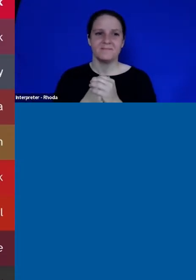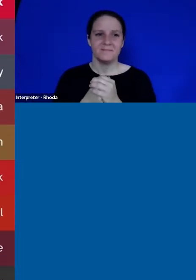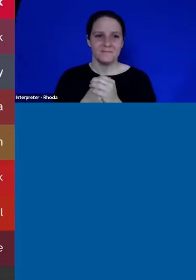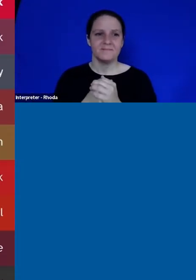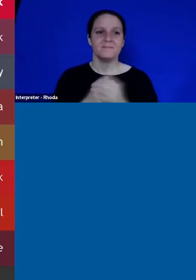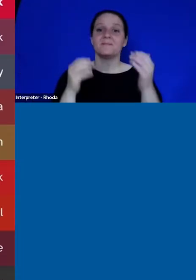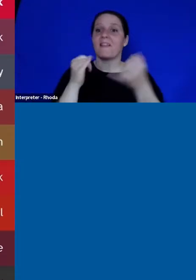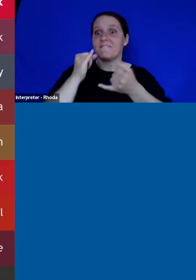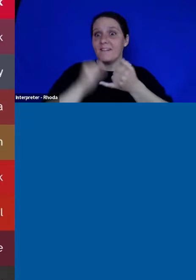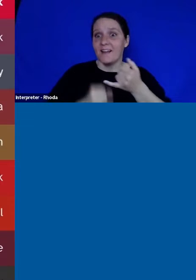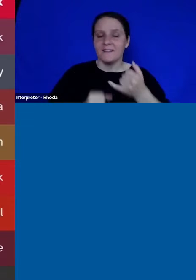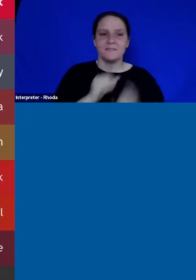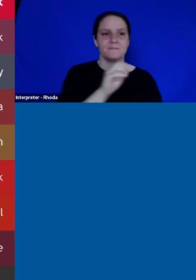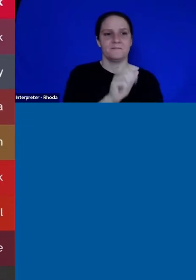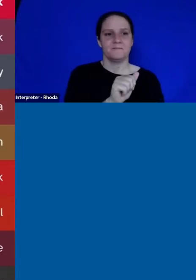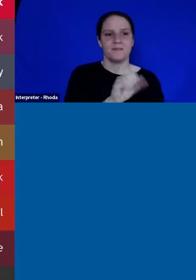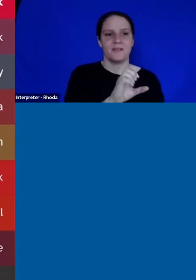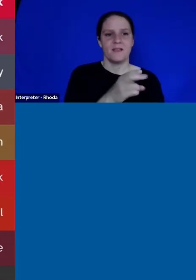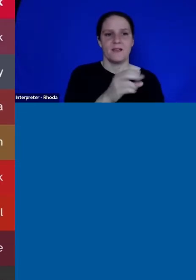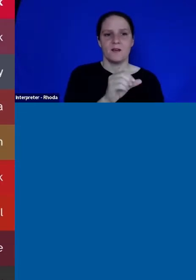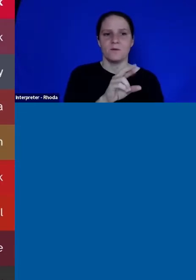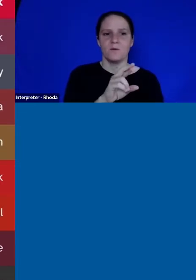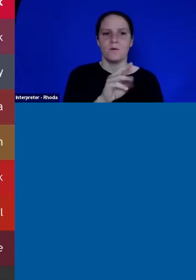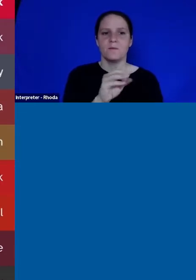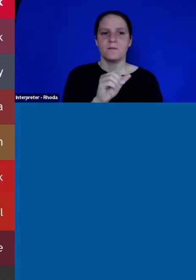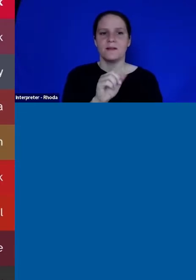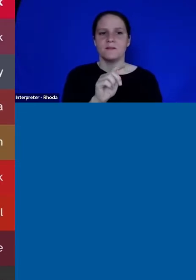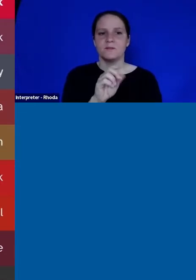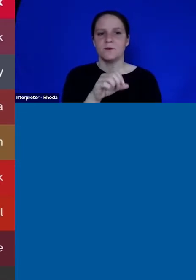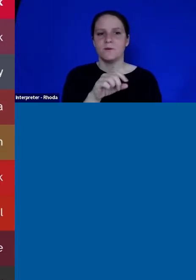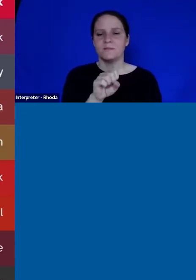And finally with achromatopsia, or monochromacy,